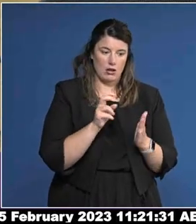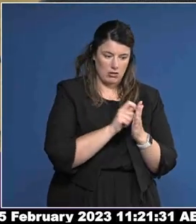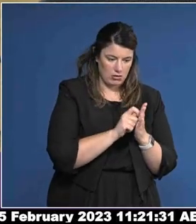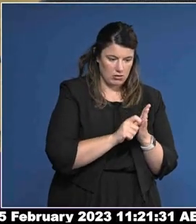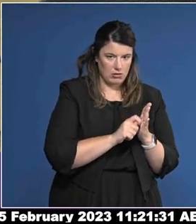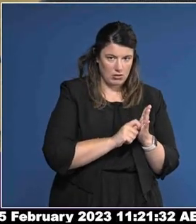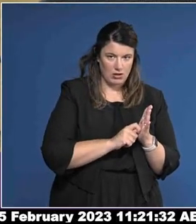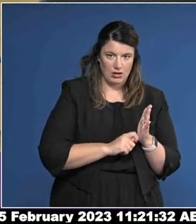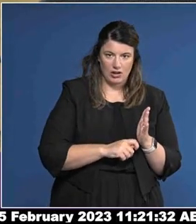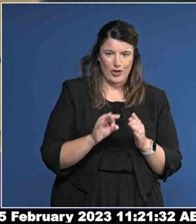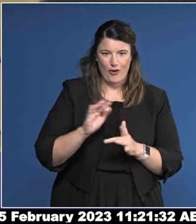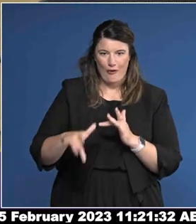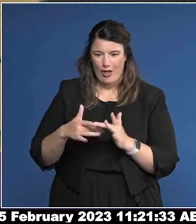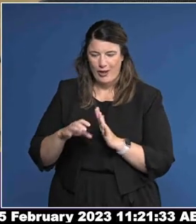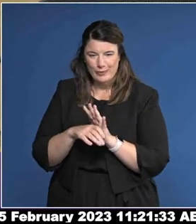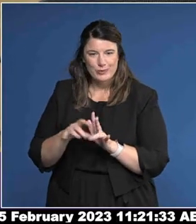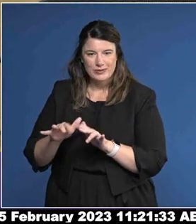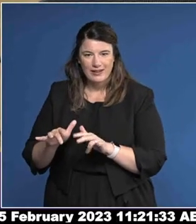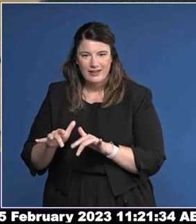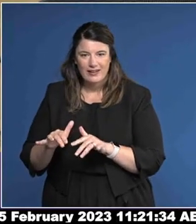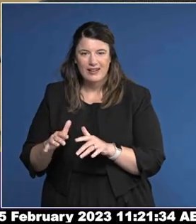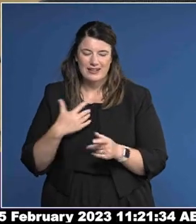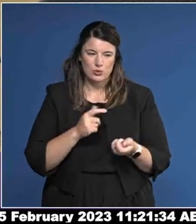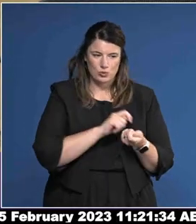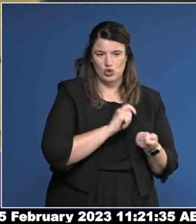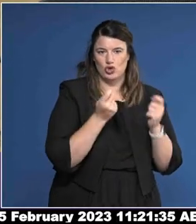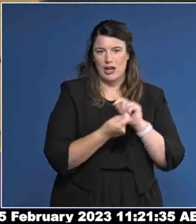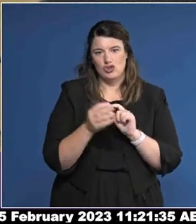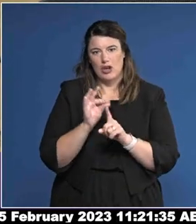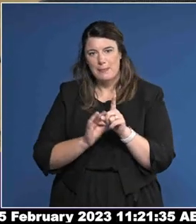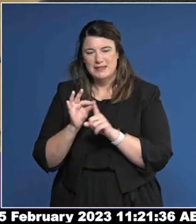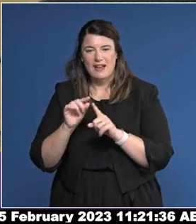frequent changes to record-keeping requirements and forms; unclear, confusing